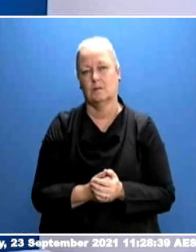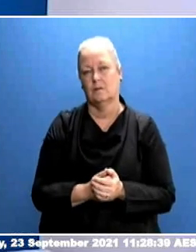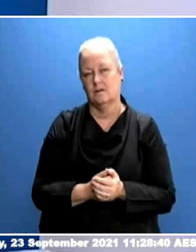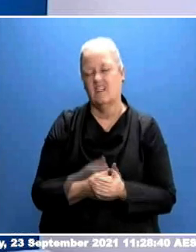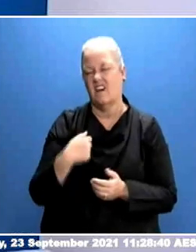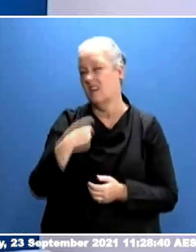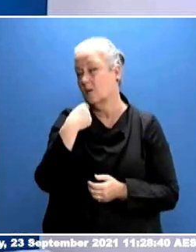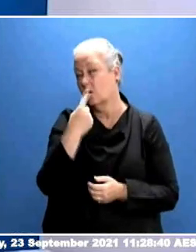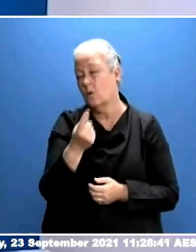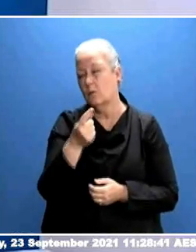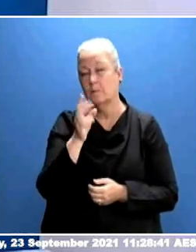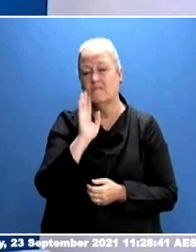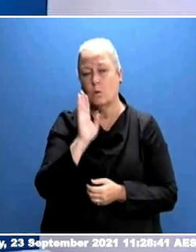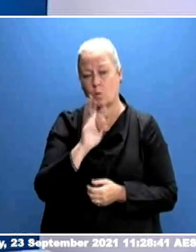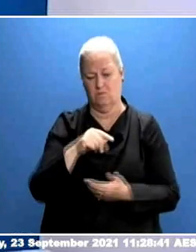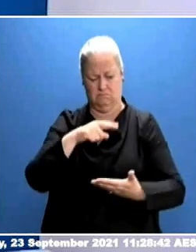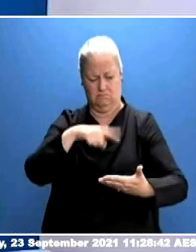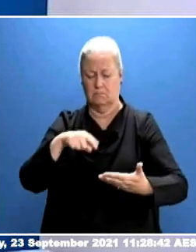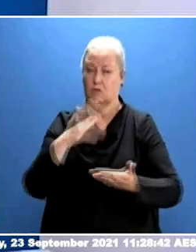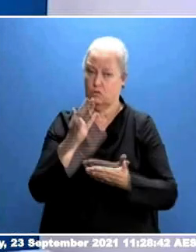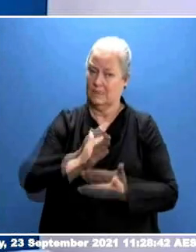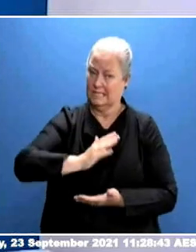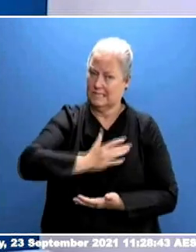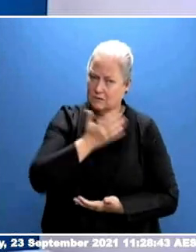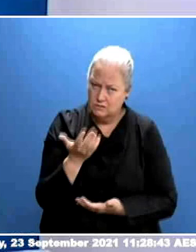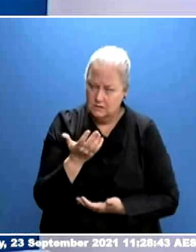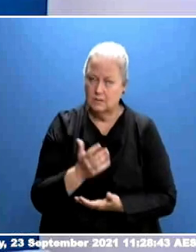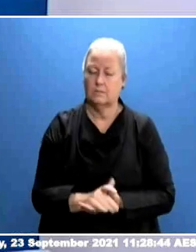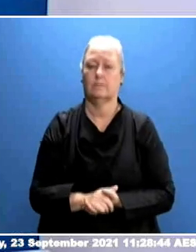very interesting report, you deal with the environment at pages ---